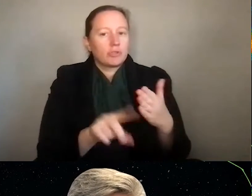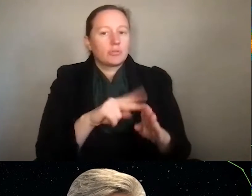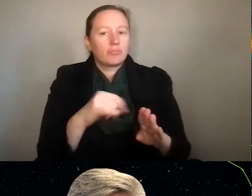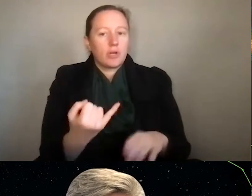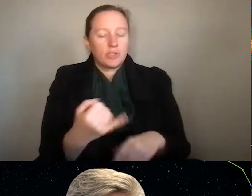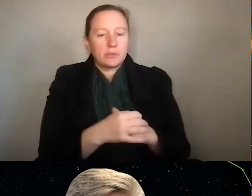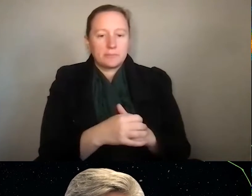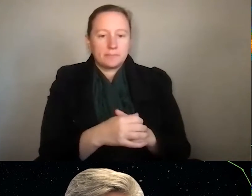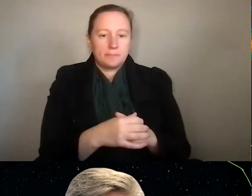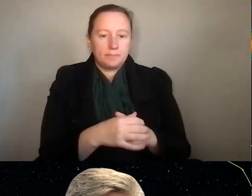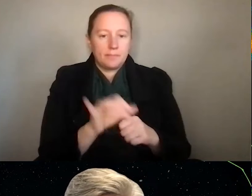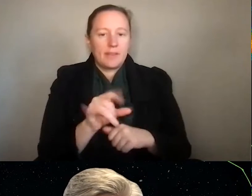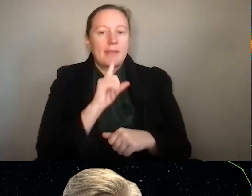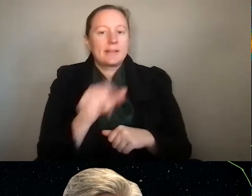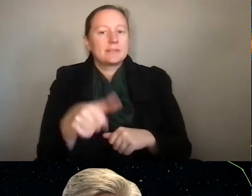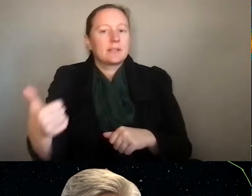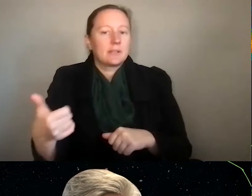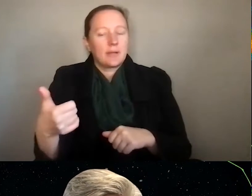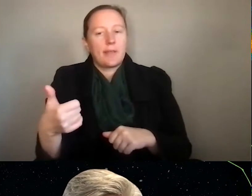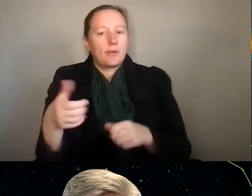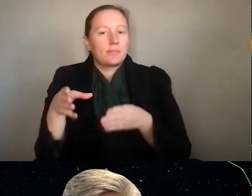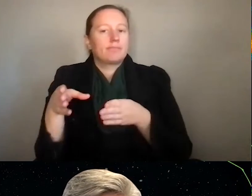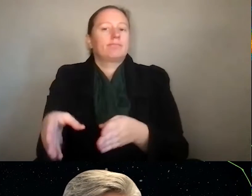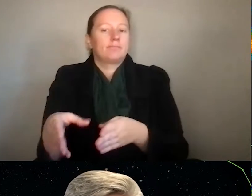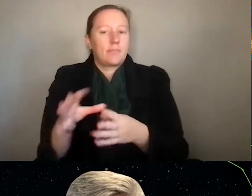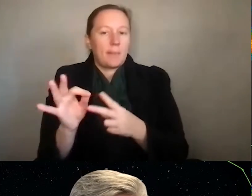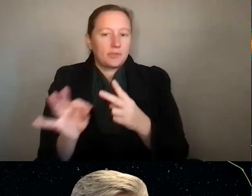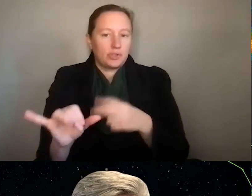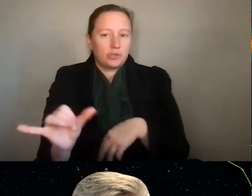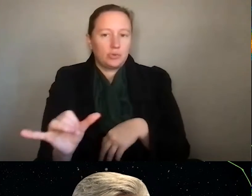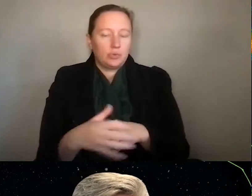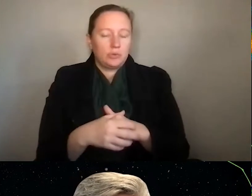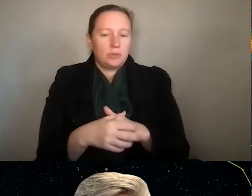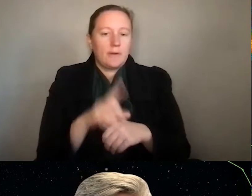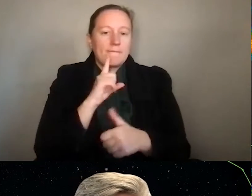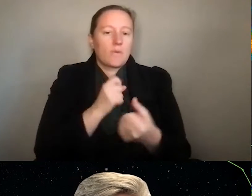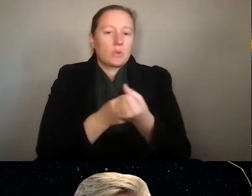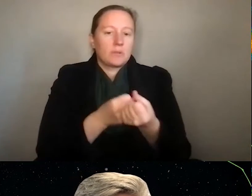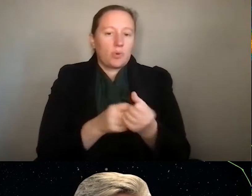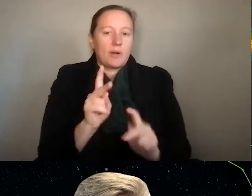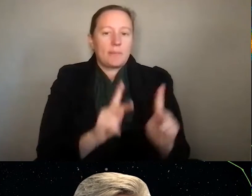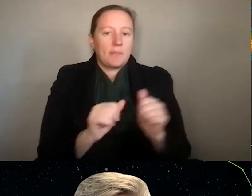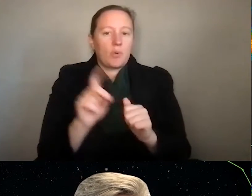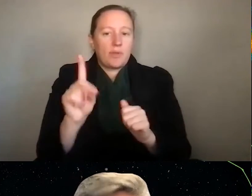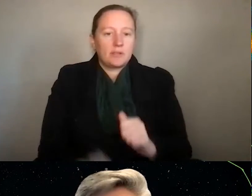That's another avenue as well, for supporting people with disabilities.